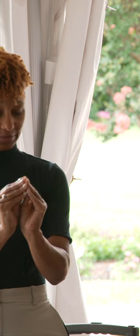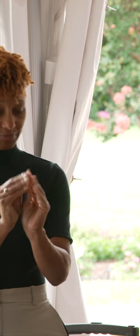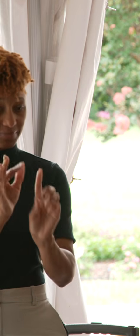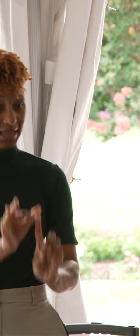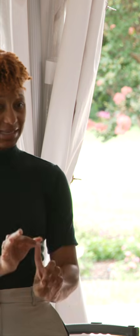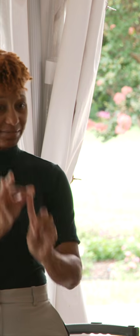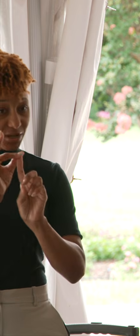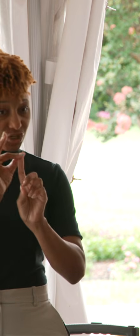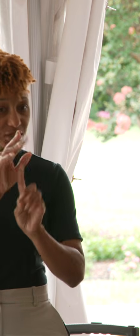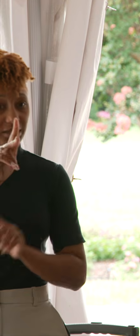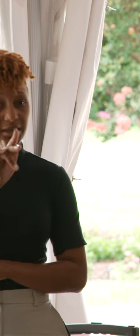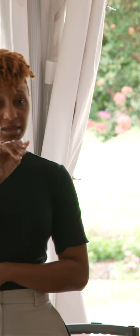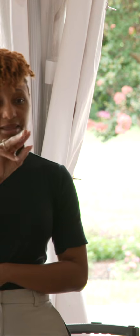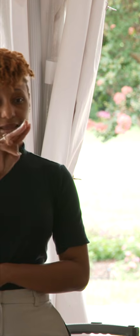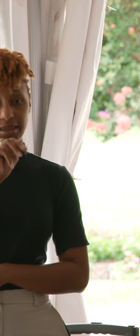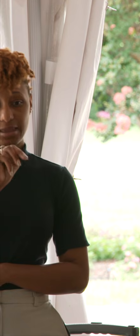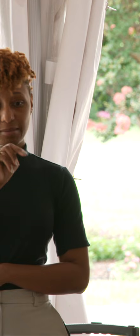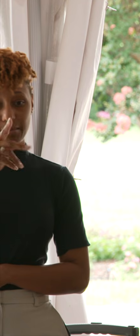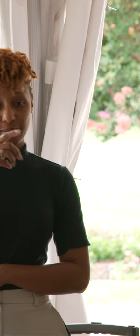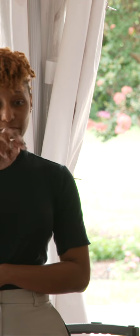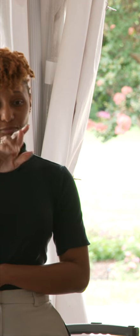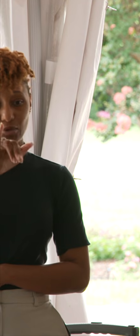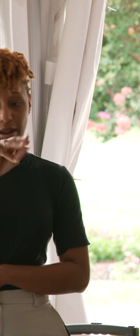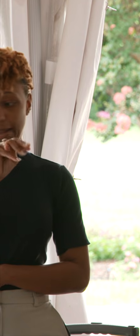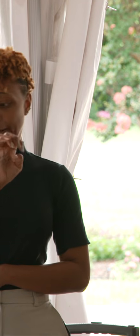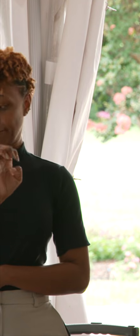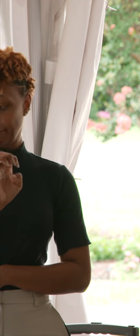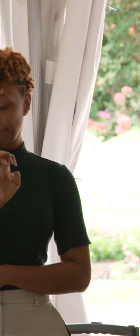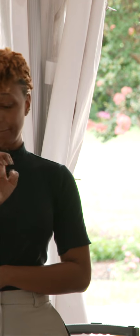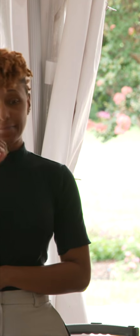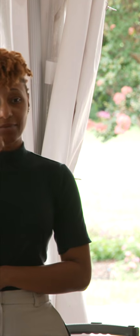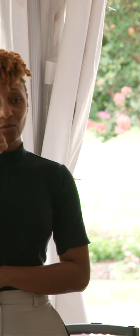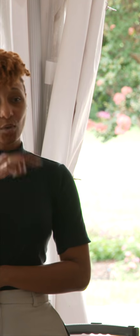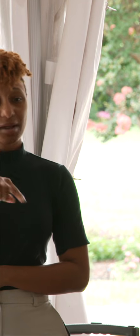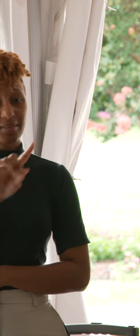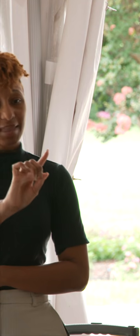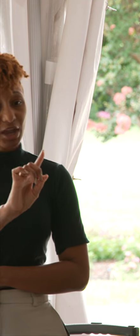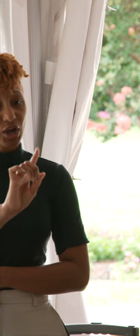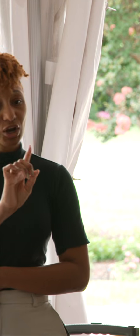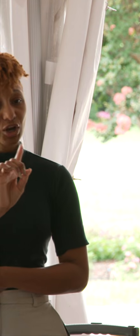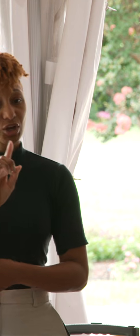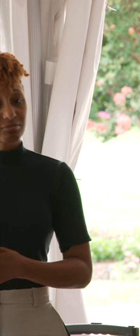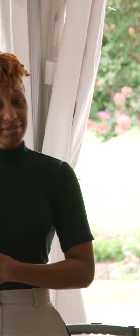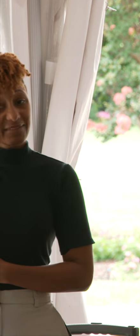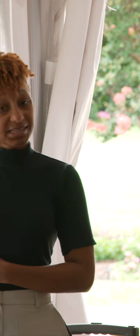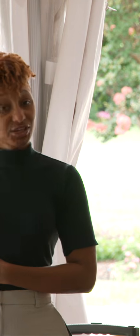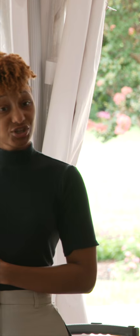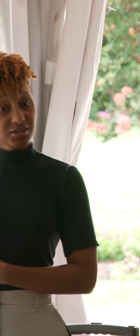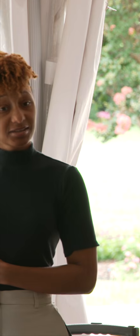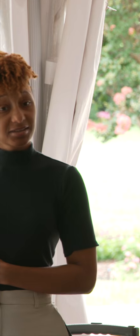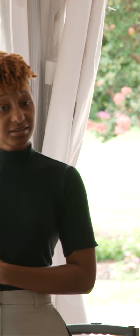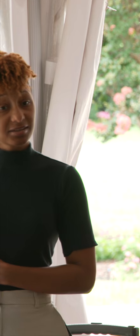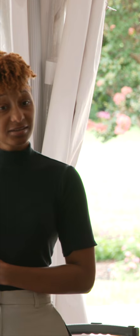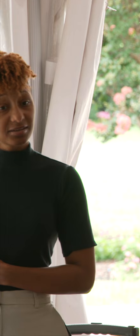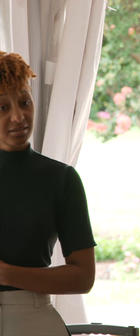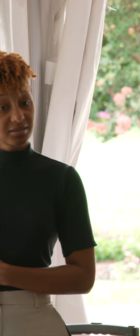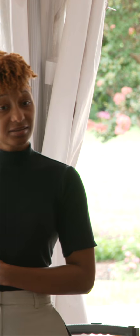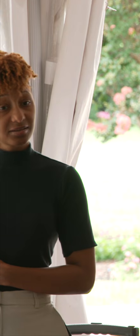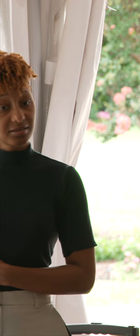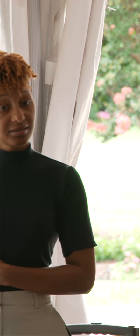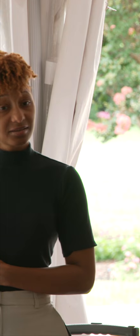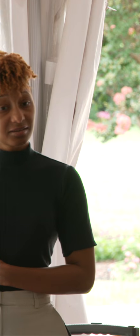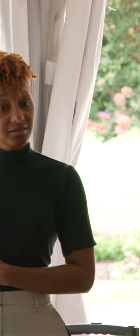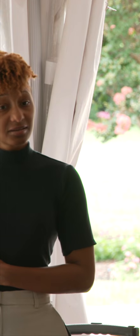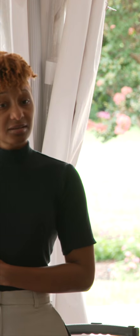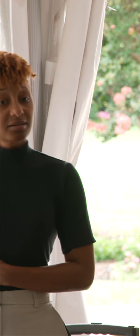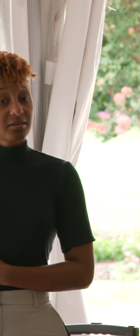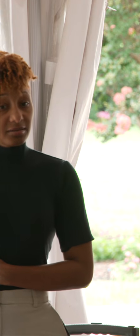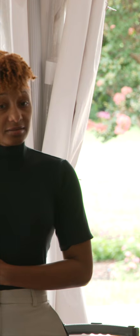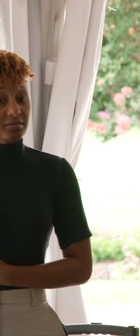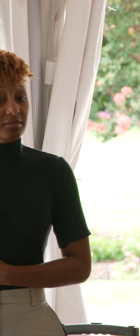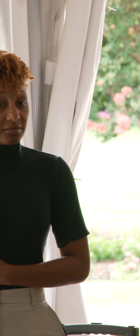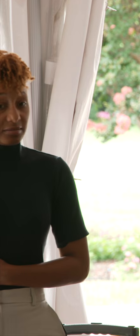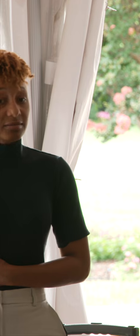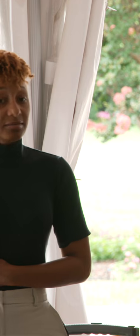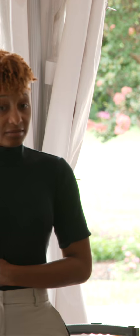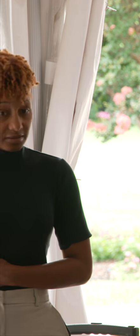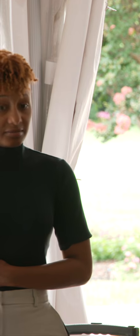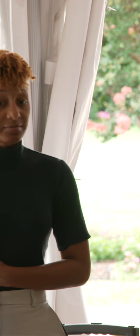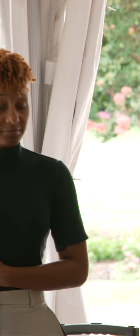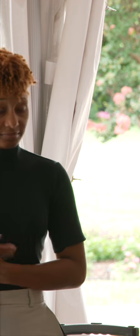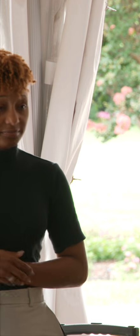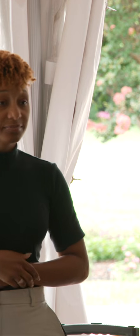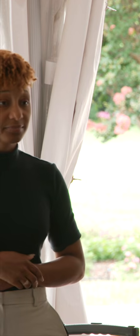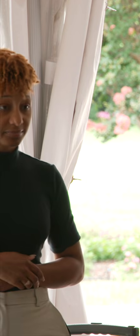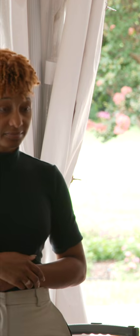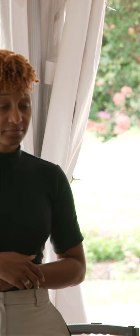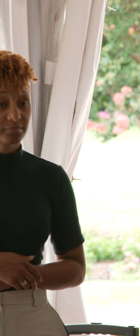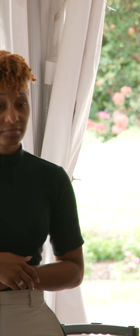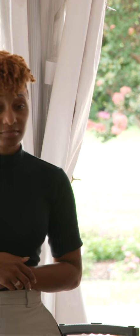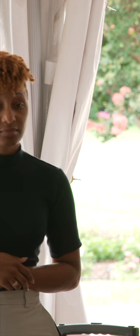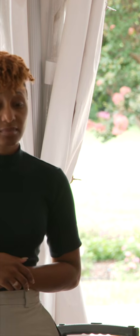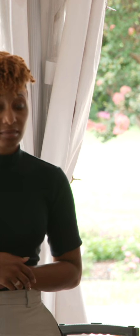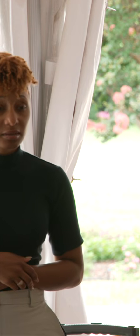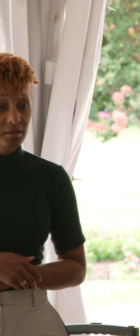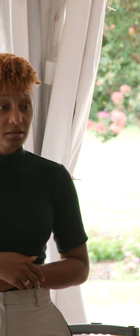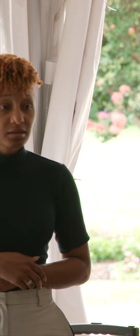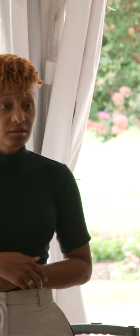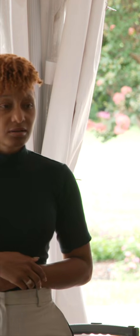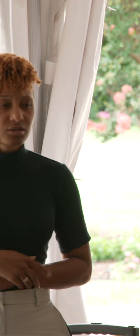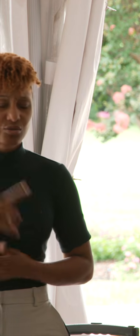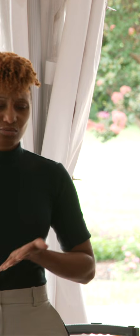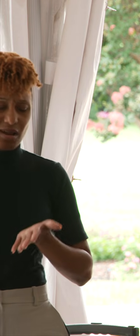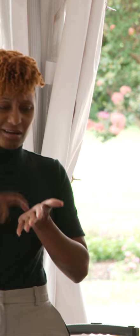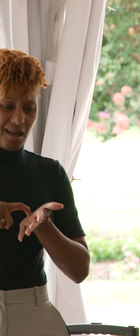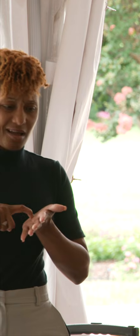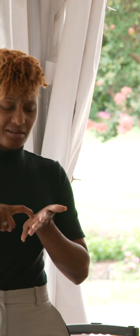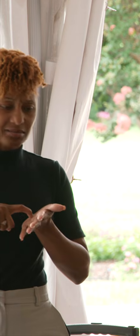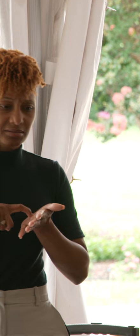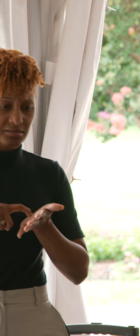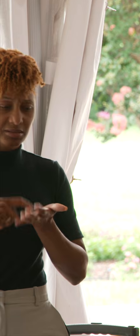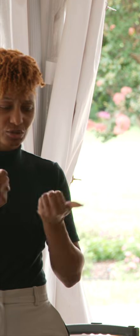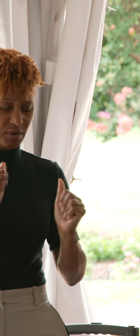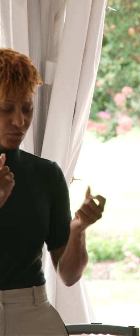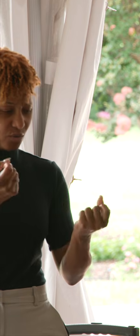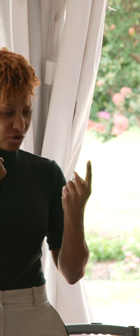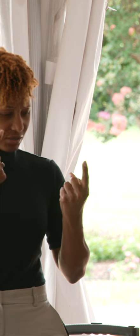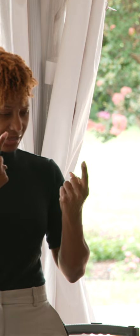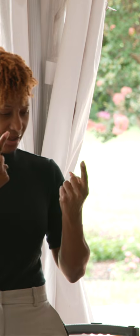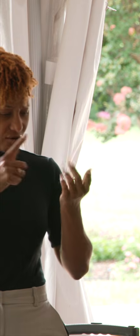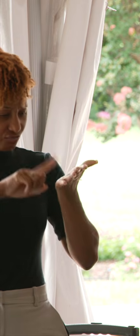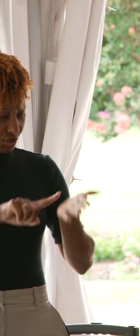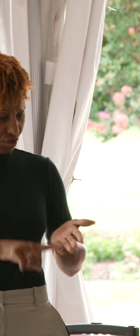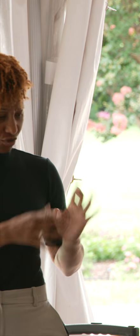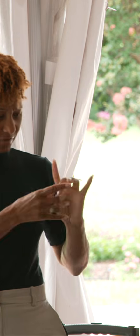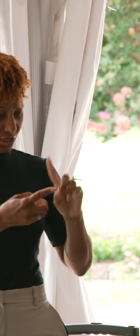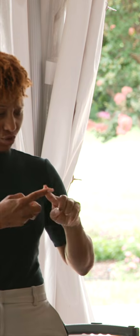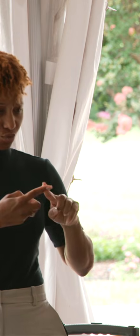Kimberly Pruim for their gracious invitation. To map a dark disease, science bartered human lives